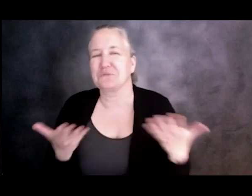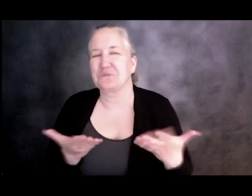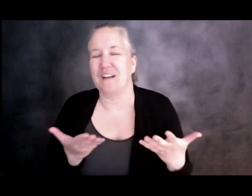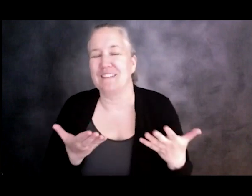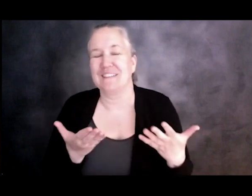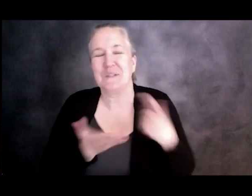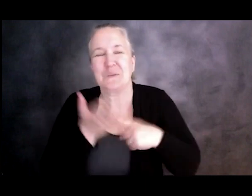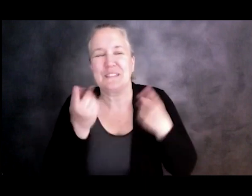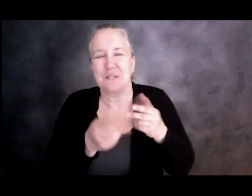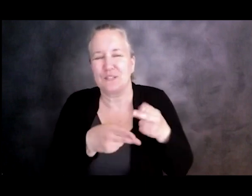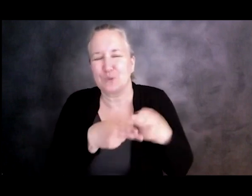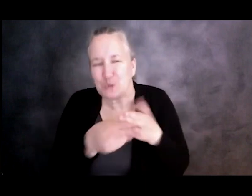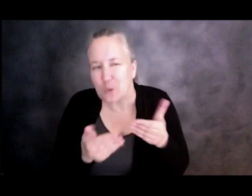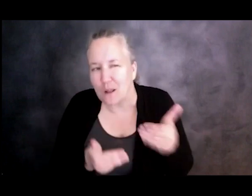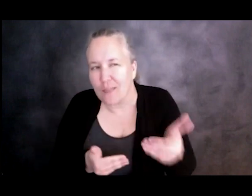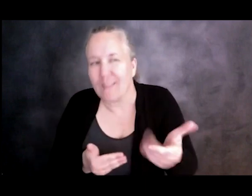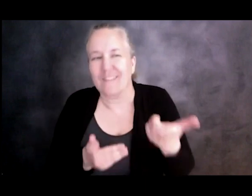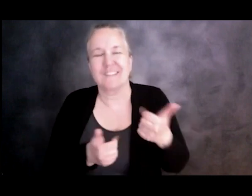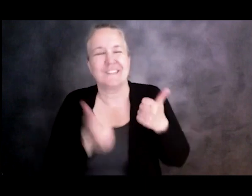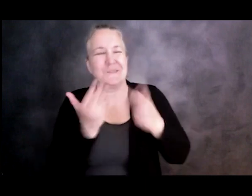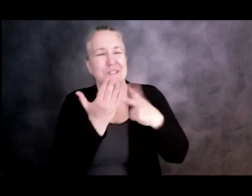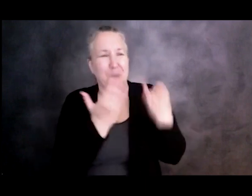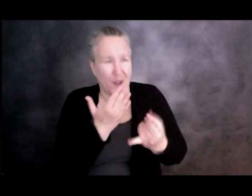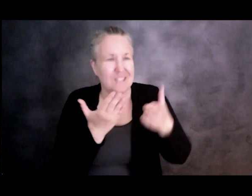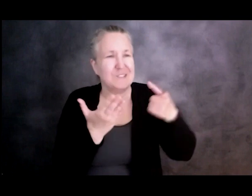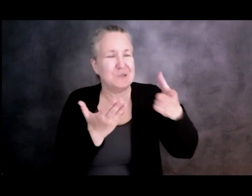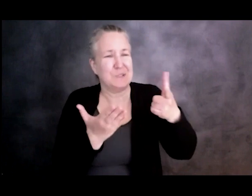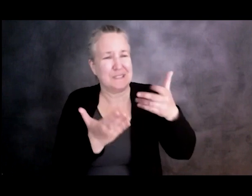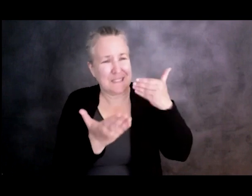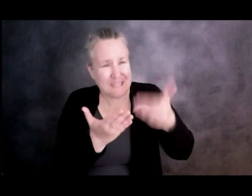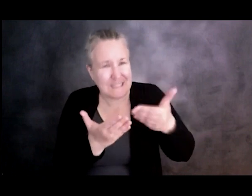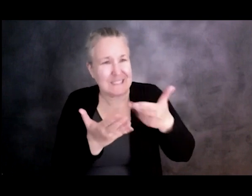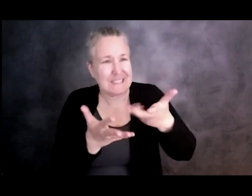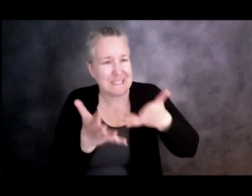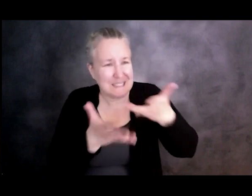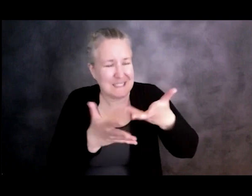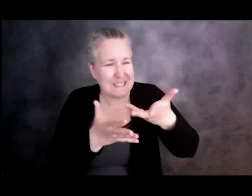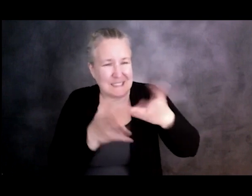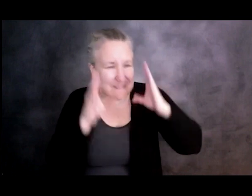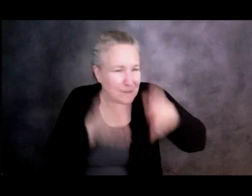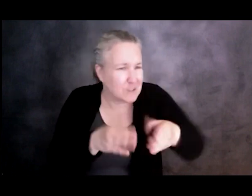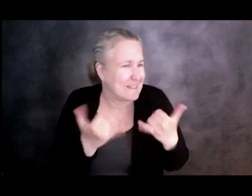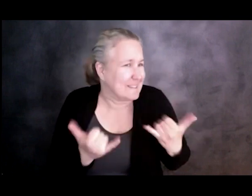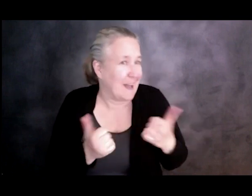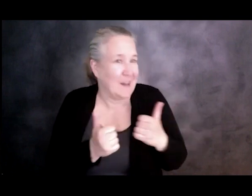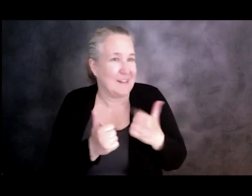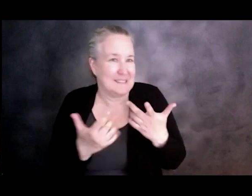What's the project-- what are the projects that you are in the midst of, preoccupied with, excited by?